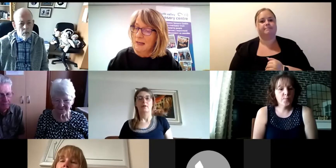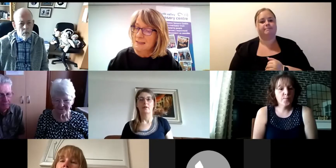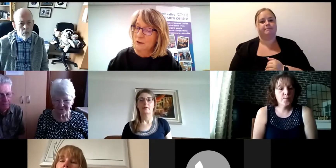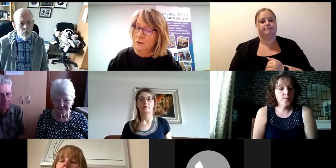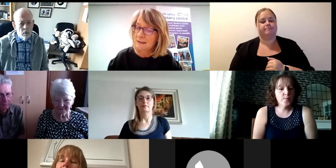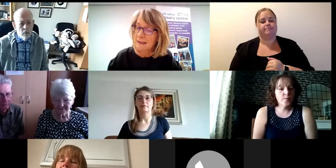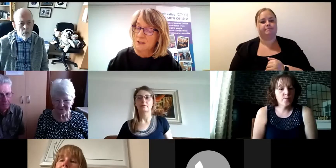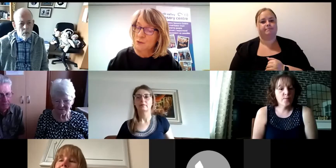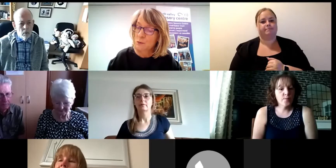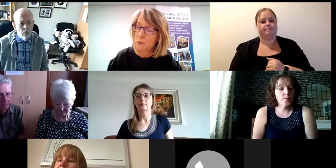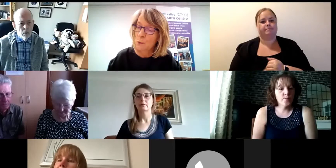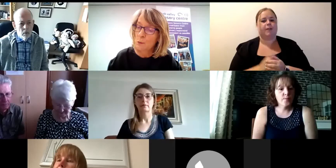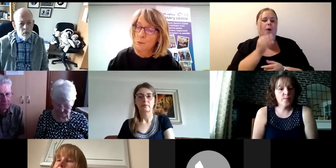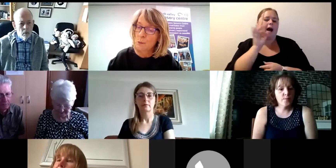to ask Lawson this,